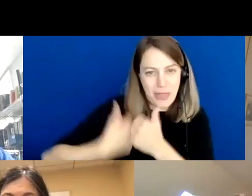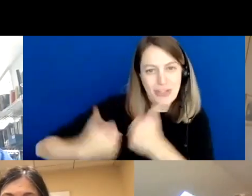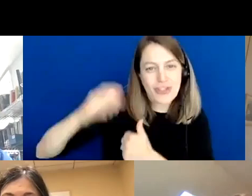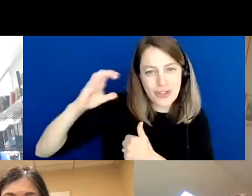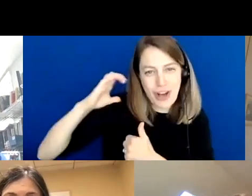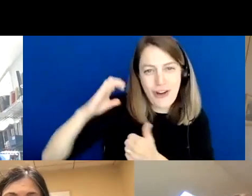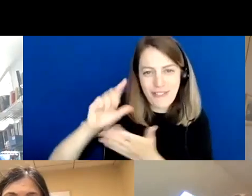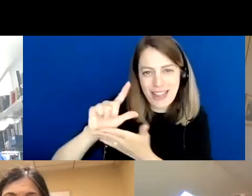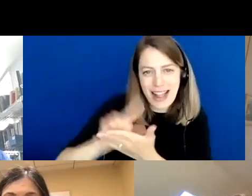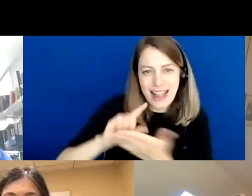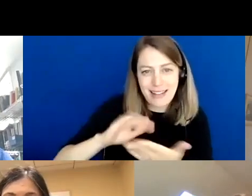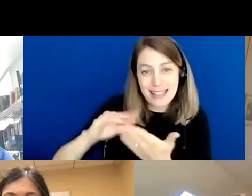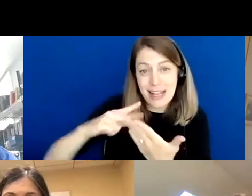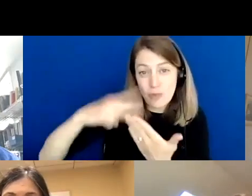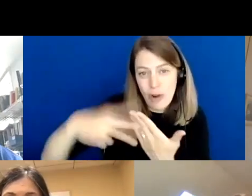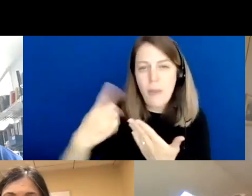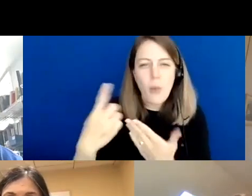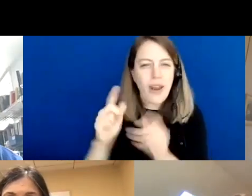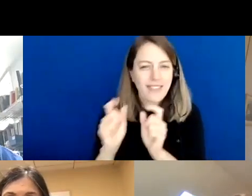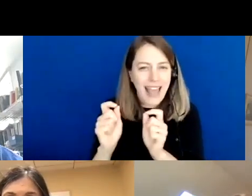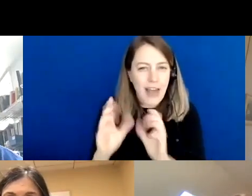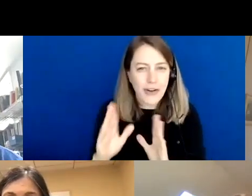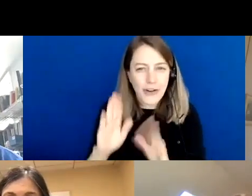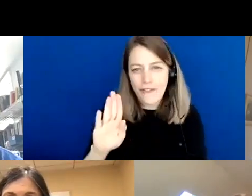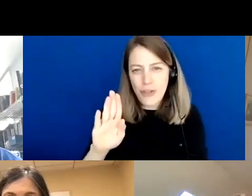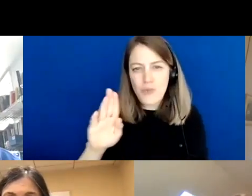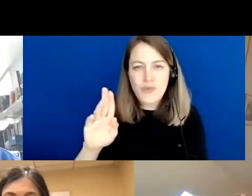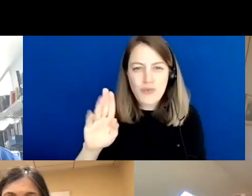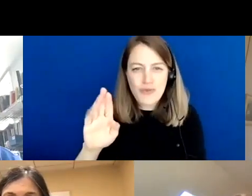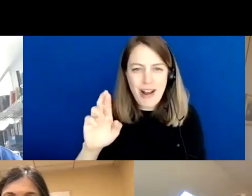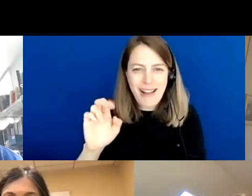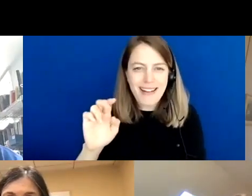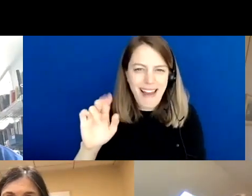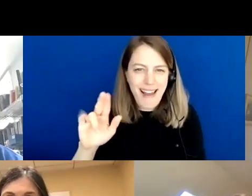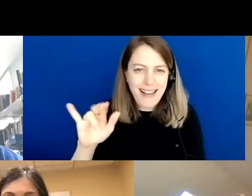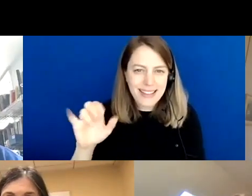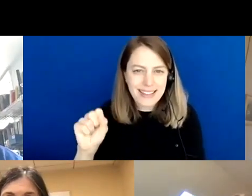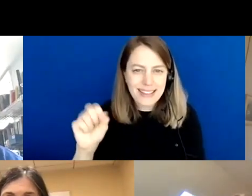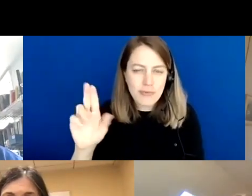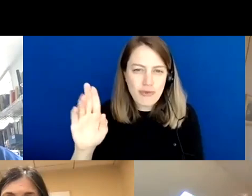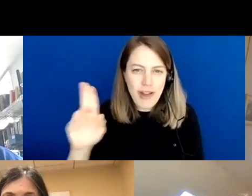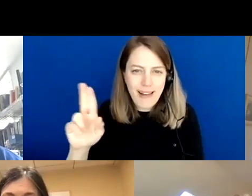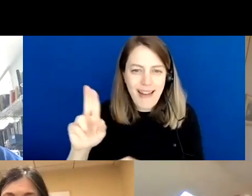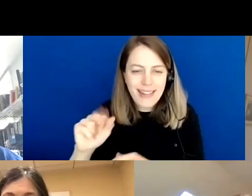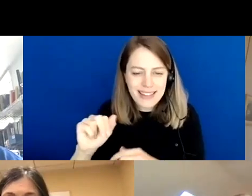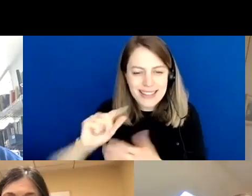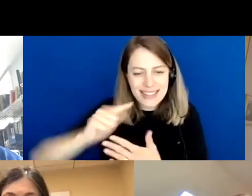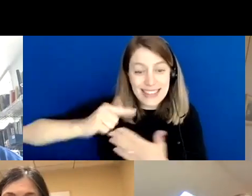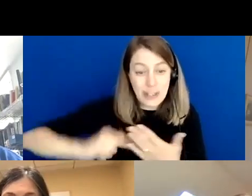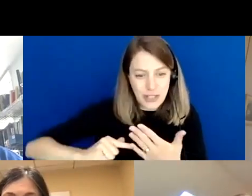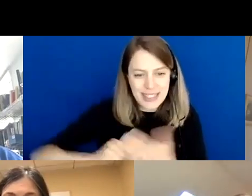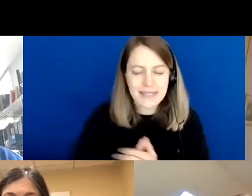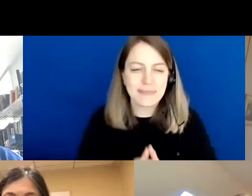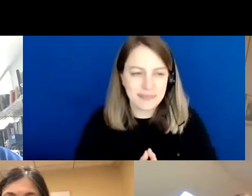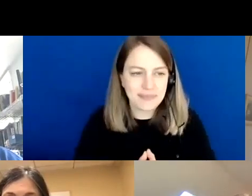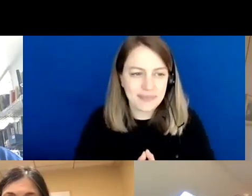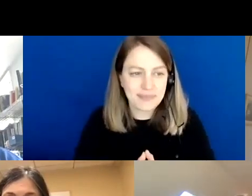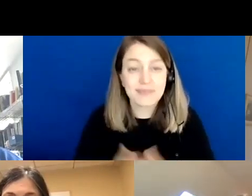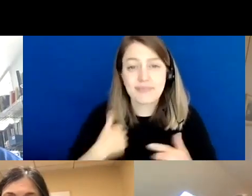the editors of that Brandeis Series in Law and Society. Through this series, we intersect critical light on the variety of ways